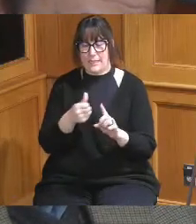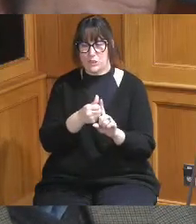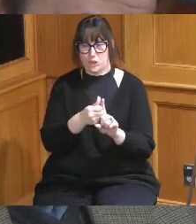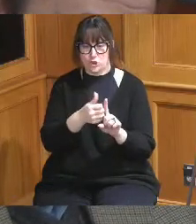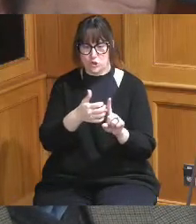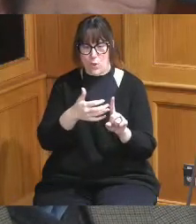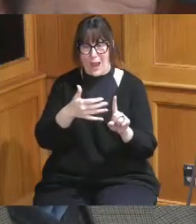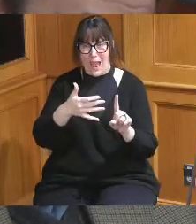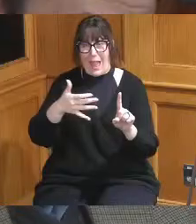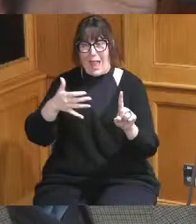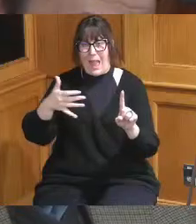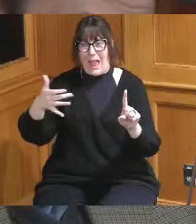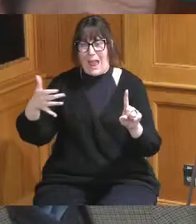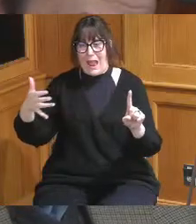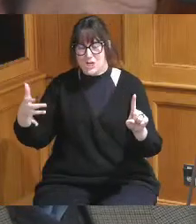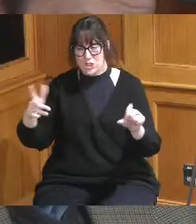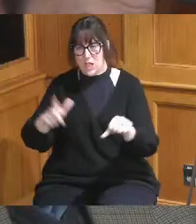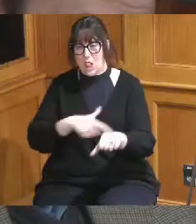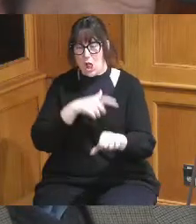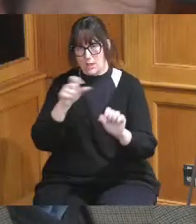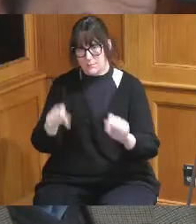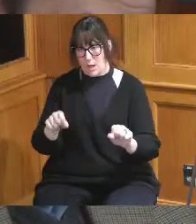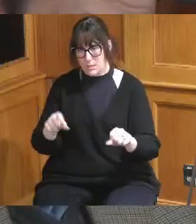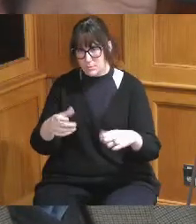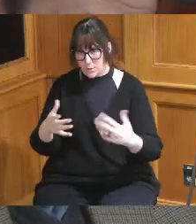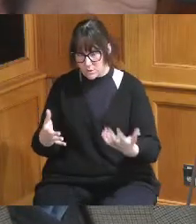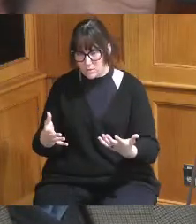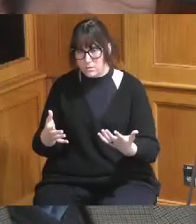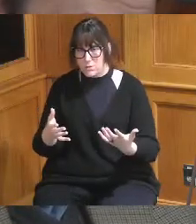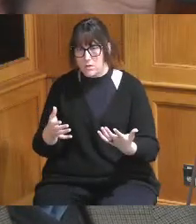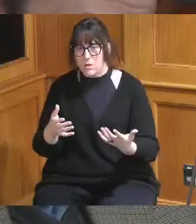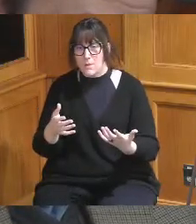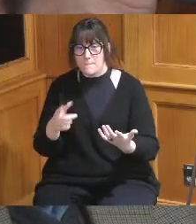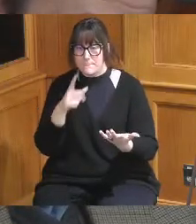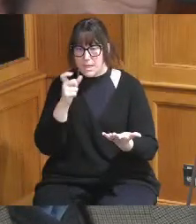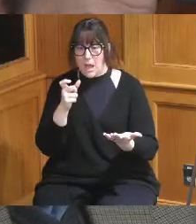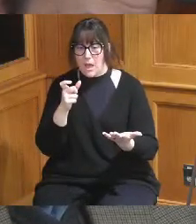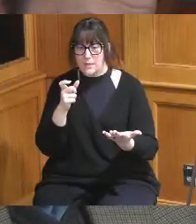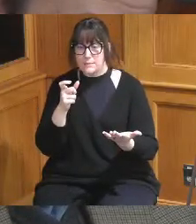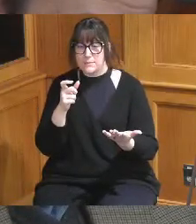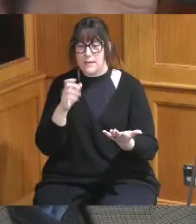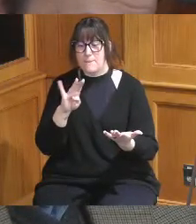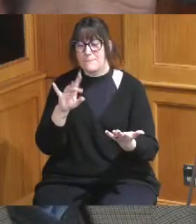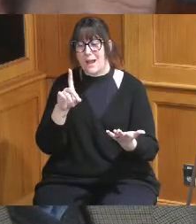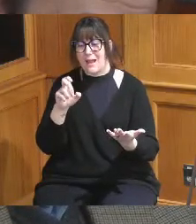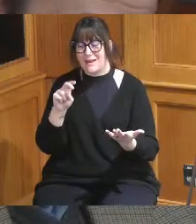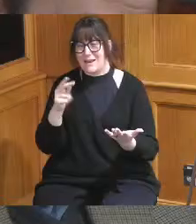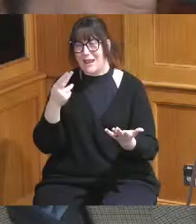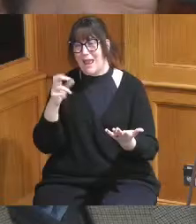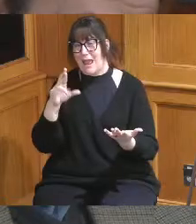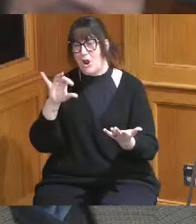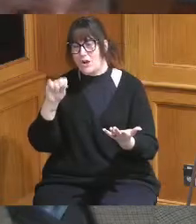possible as stated you know we won't have the help of the Biden Harris Administration anymore may not